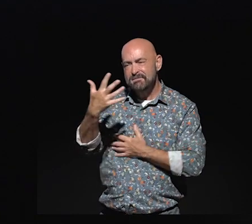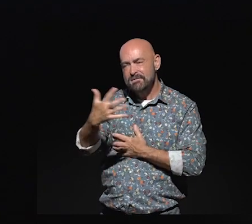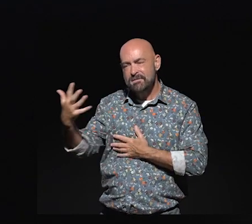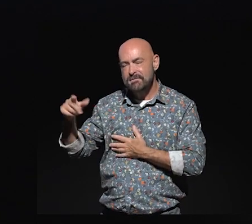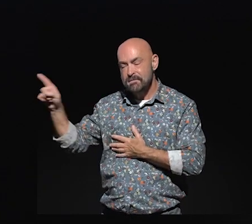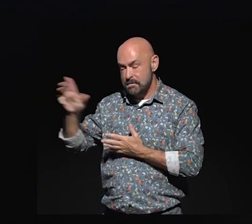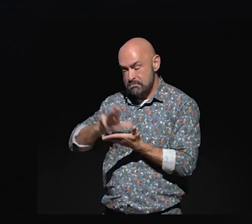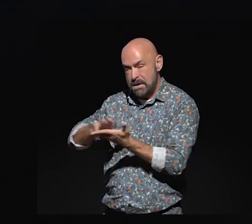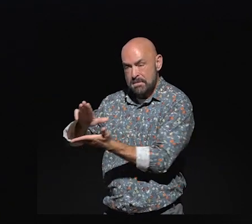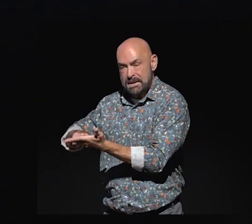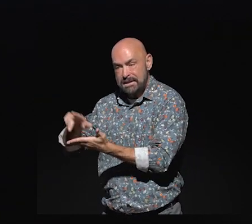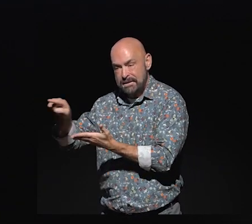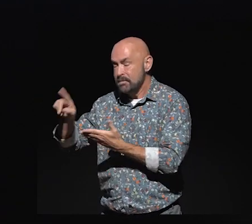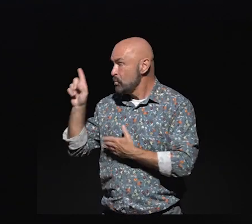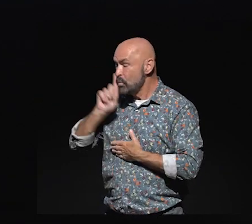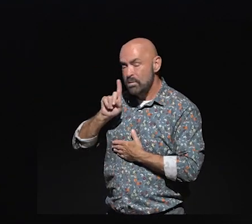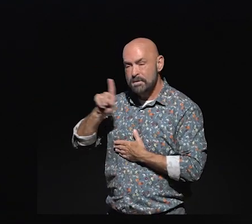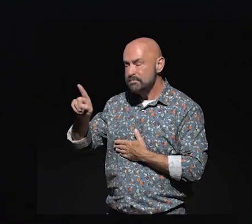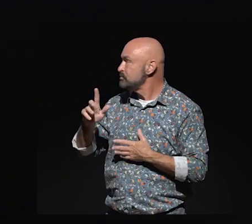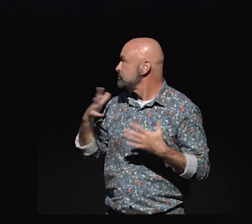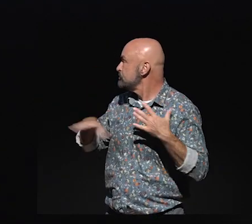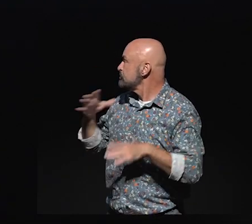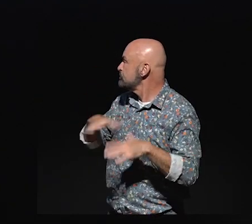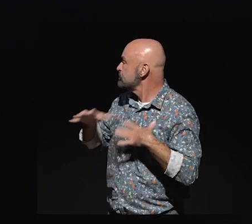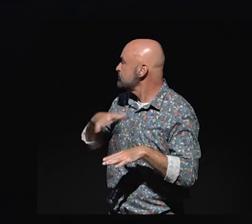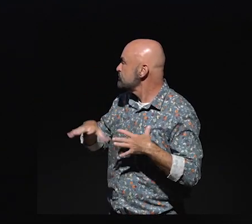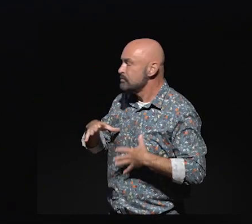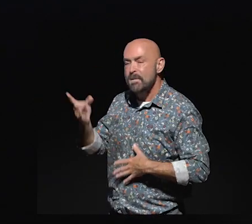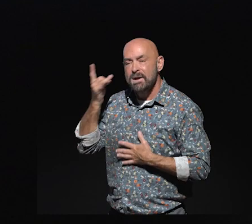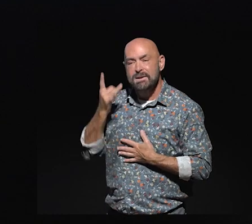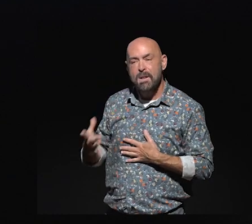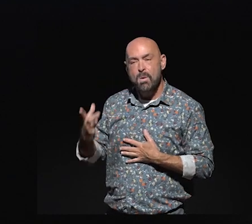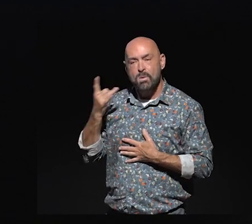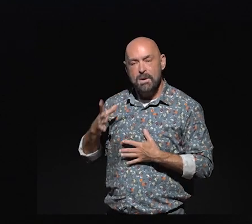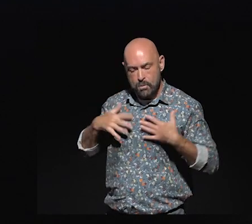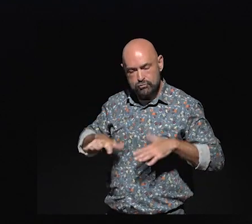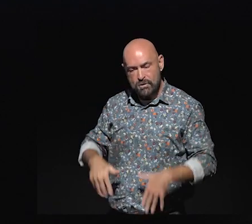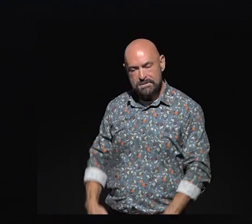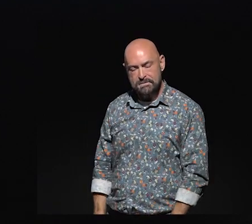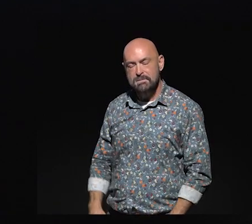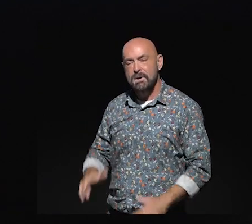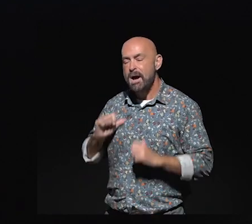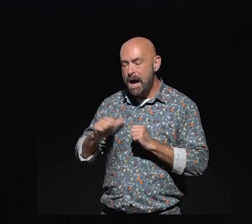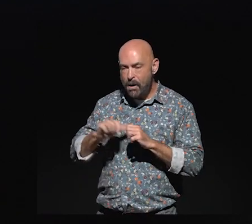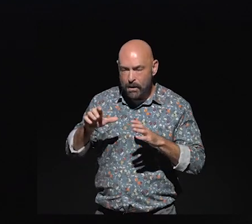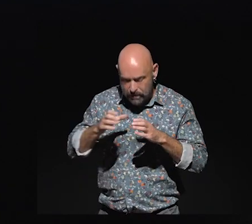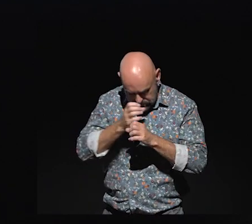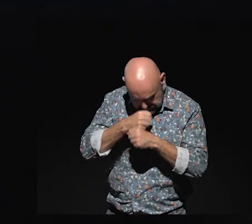Madame Moitessier is wearing a yellow dress. And our testing has found the yellow paint